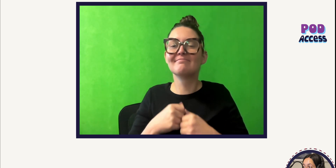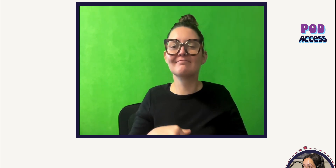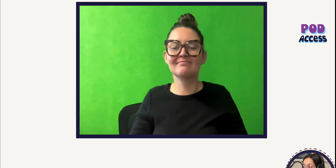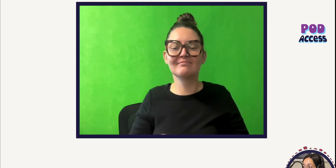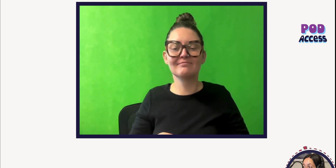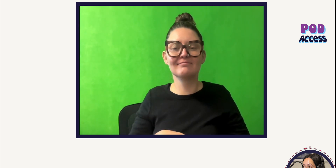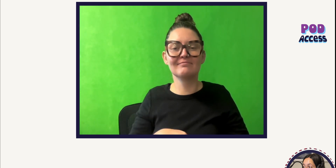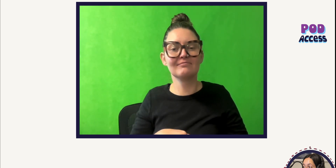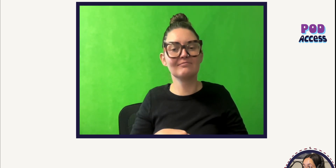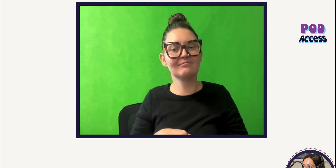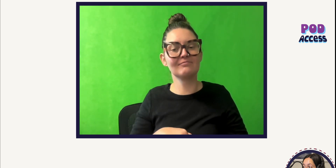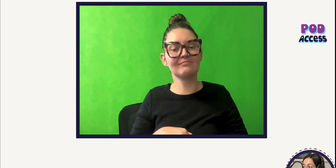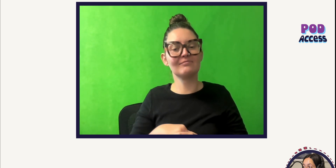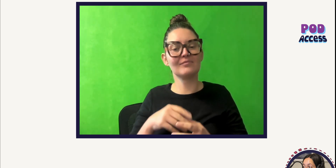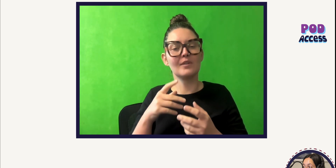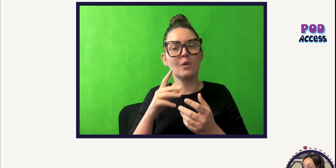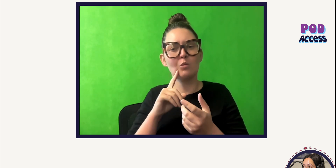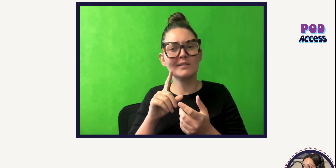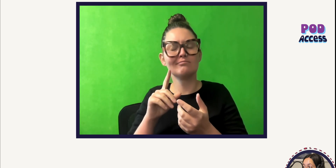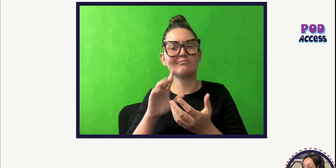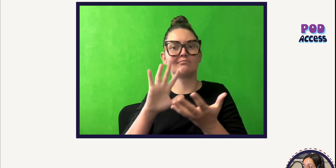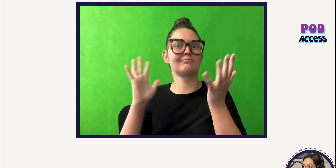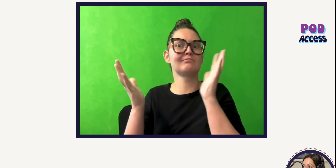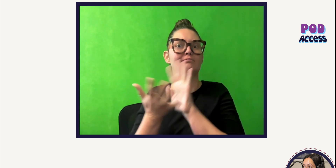transforming and accepting, and all that stuff.